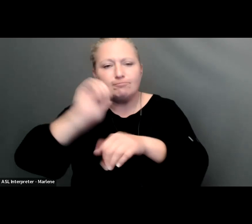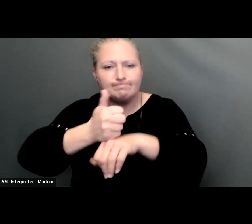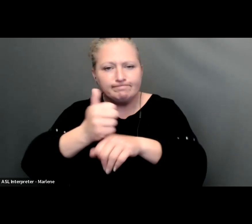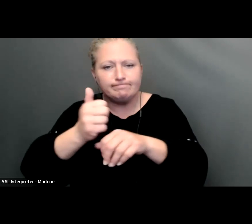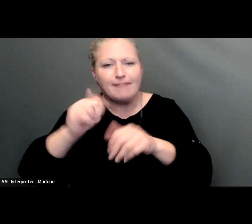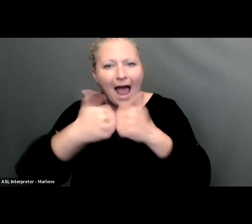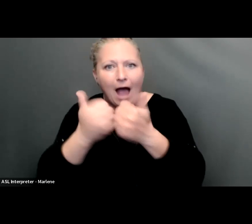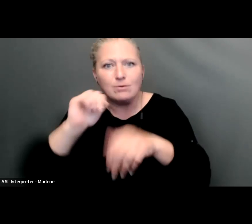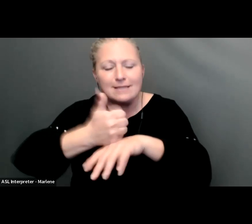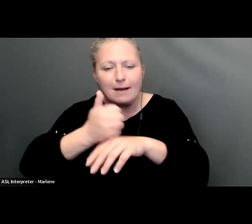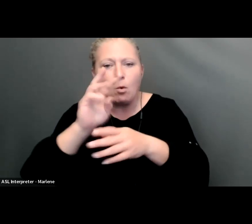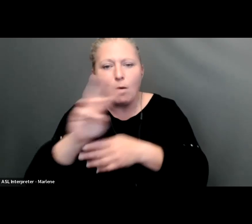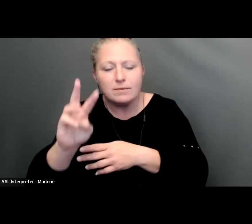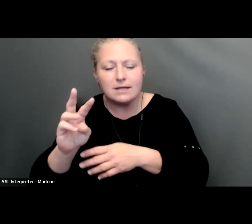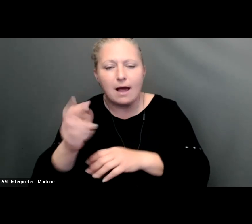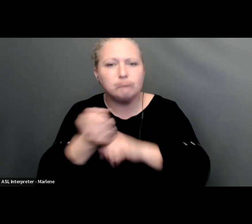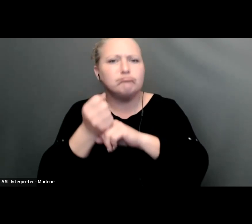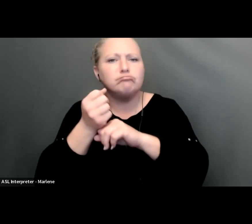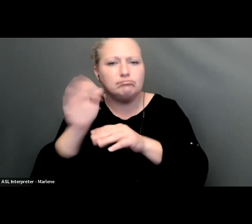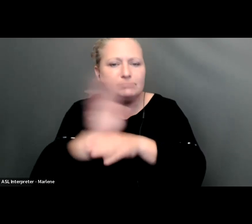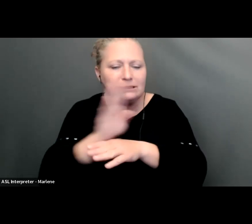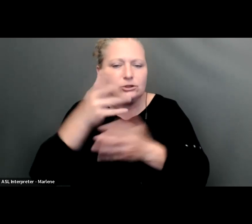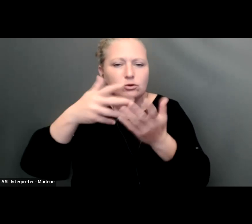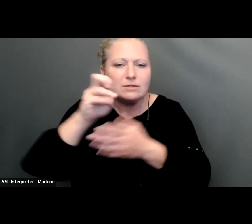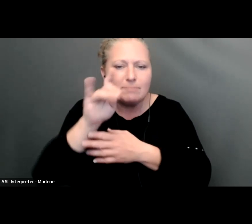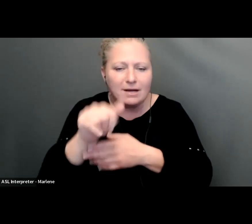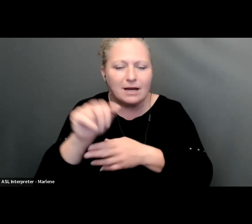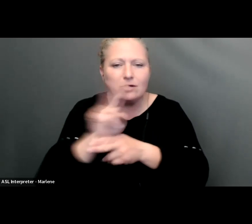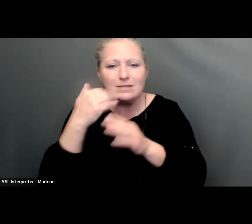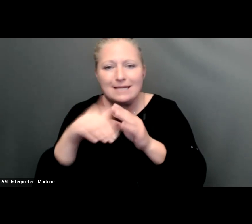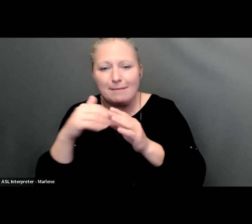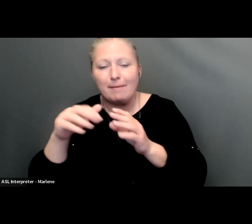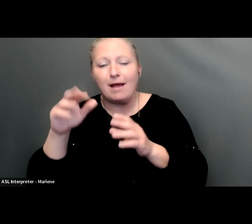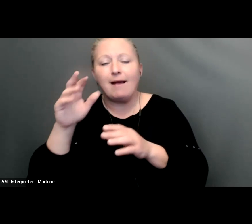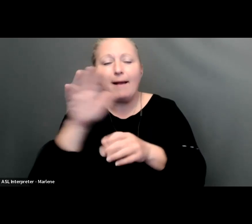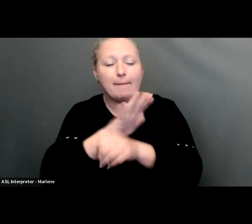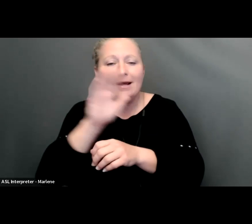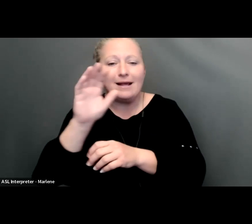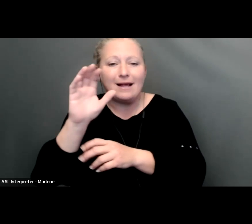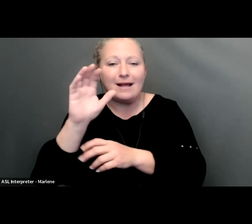perhaps promote their small business on social media, use email, complete ACP applications,